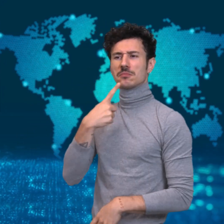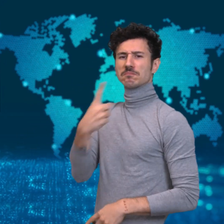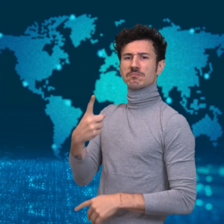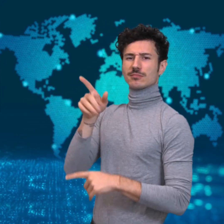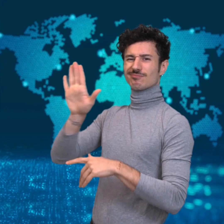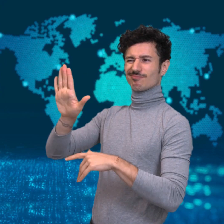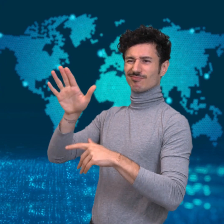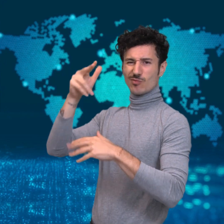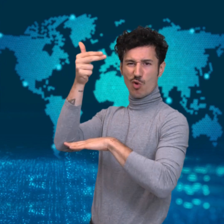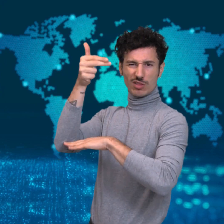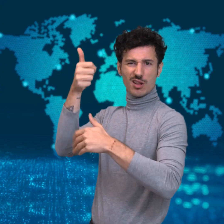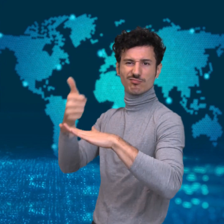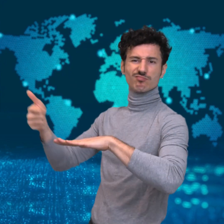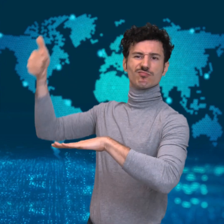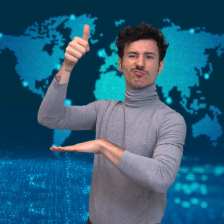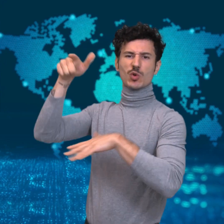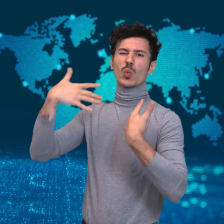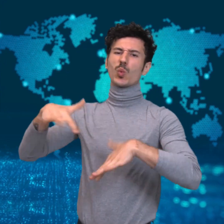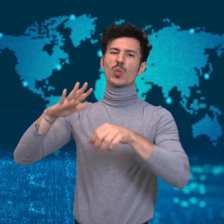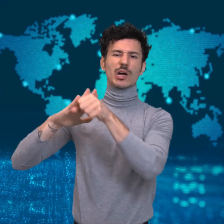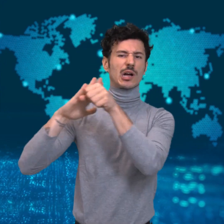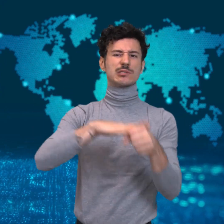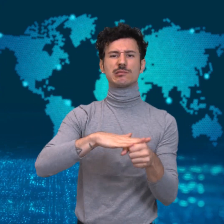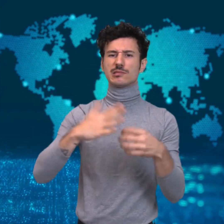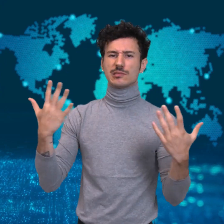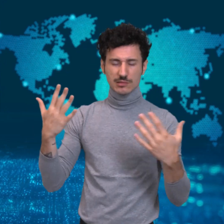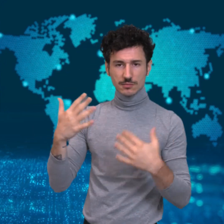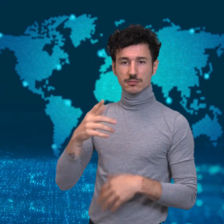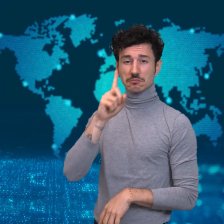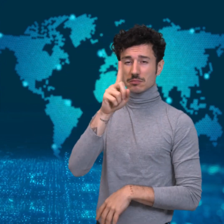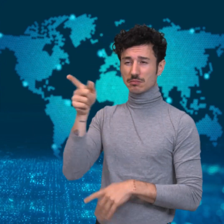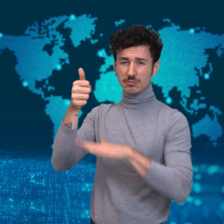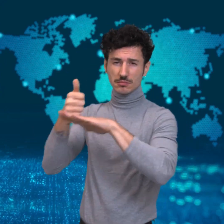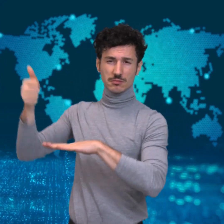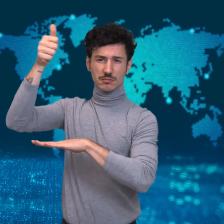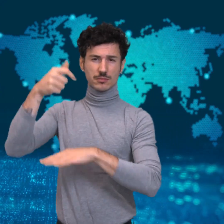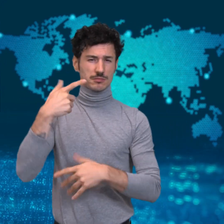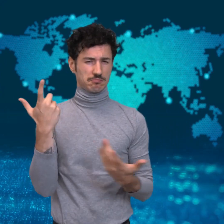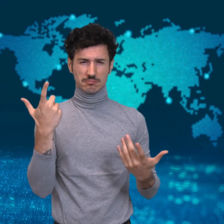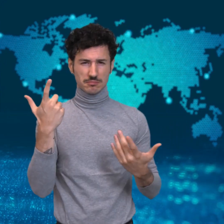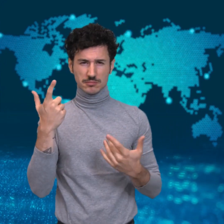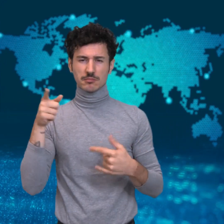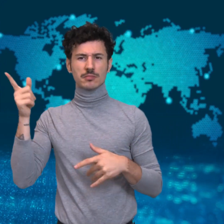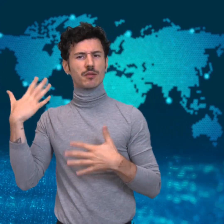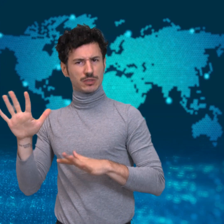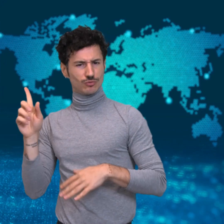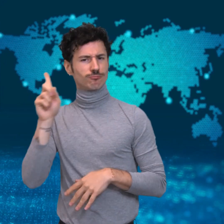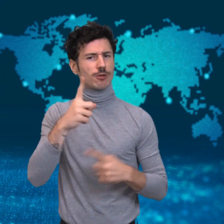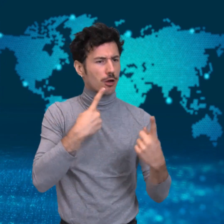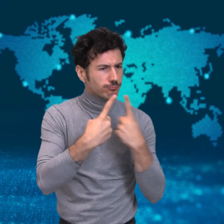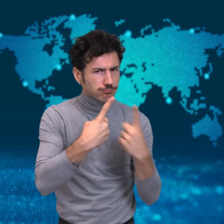but the manager claims that he intervened and waived the fee.